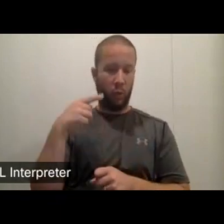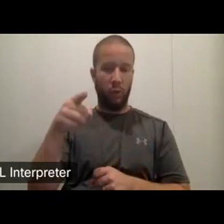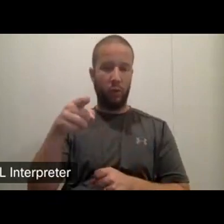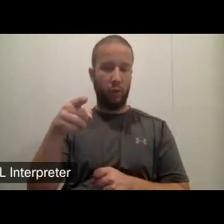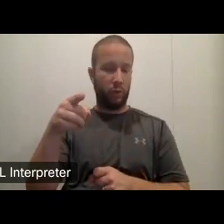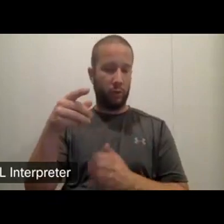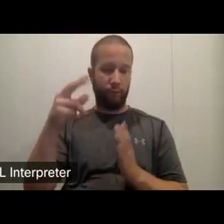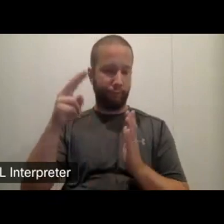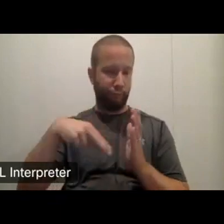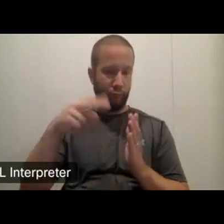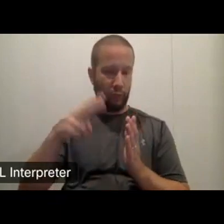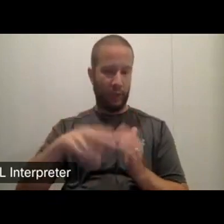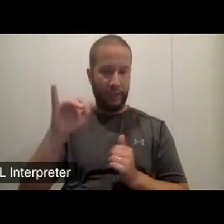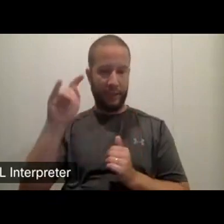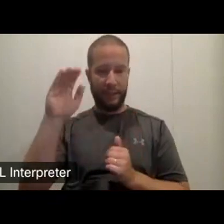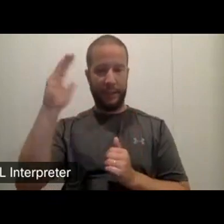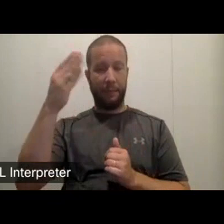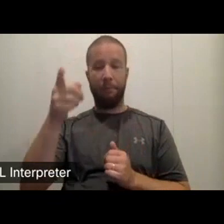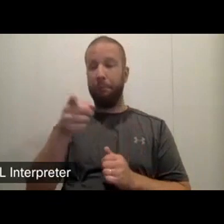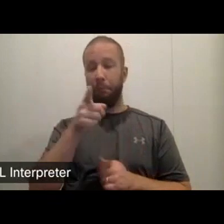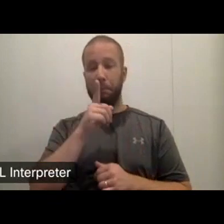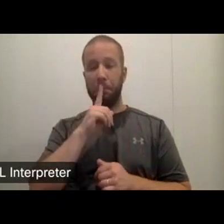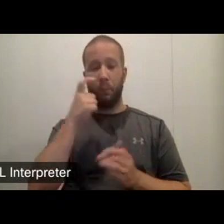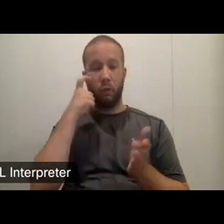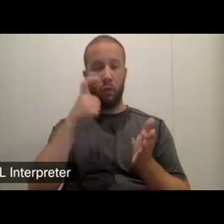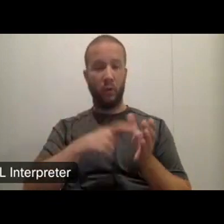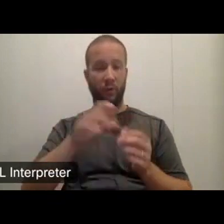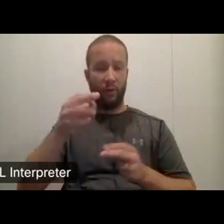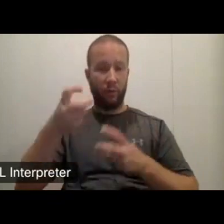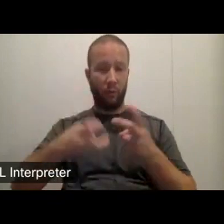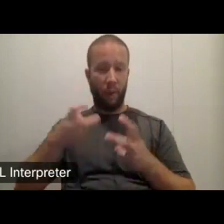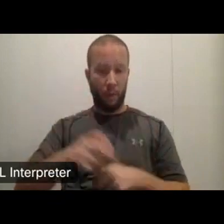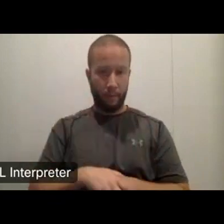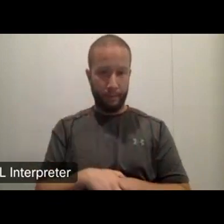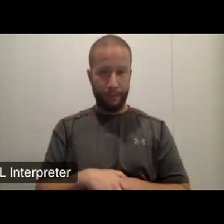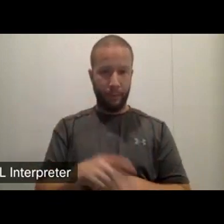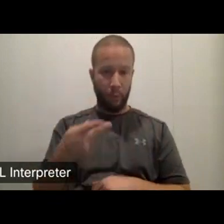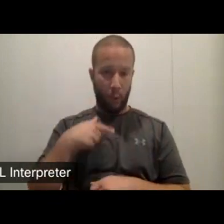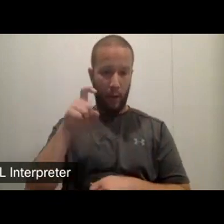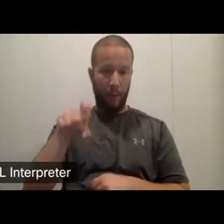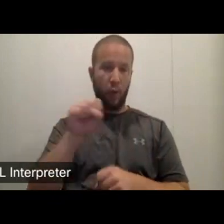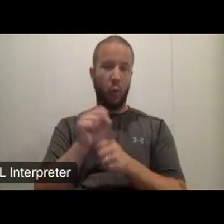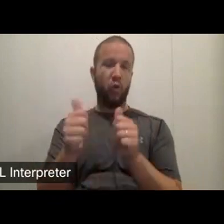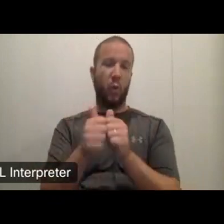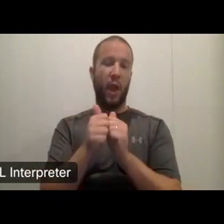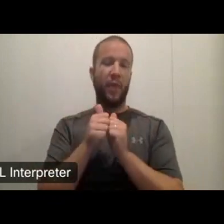who claimed they were not notified and let's work together to find a productive route with all the